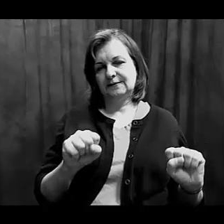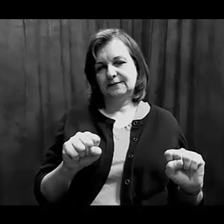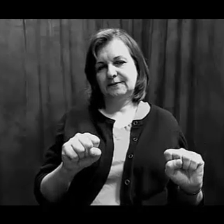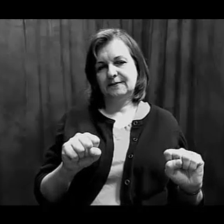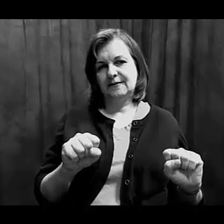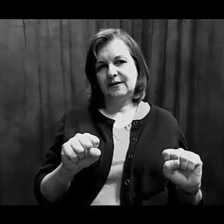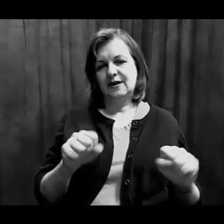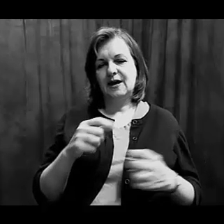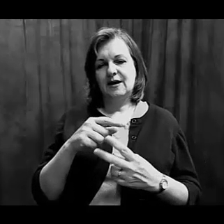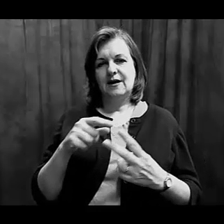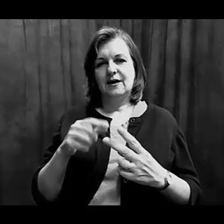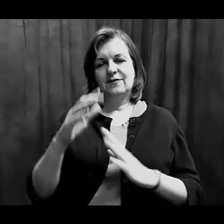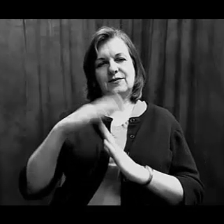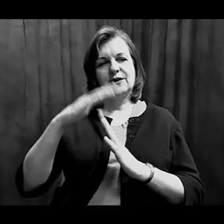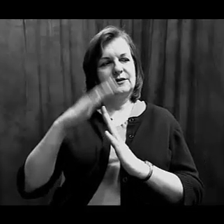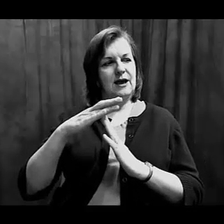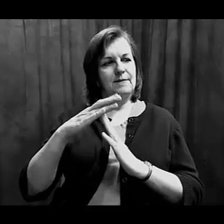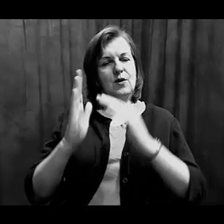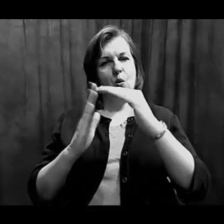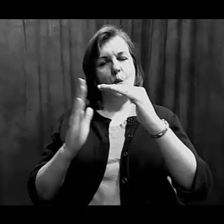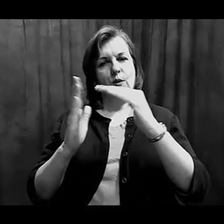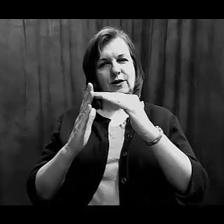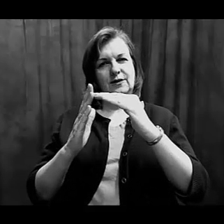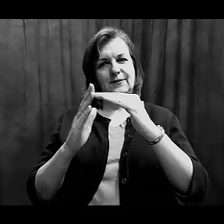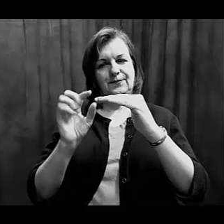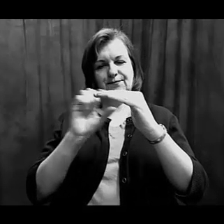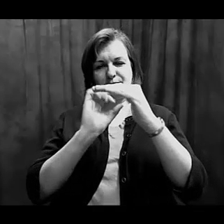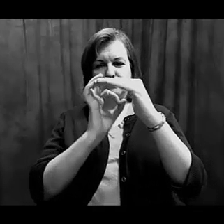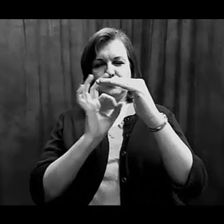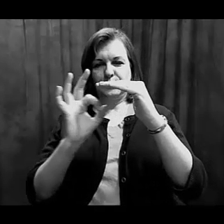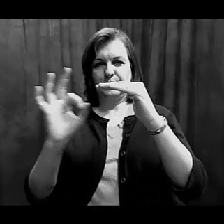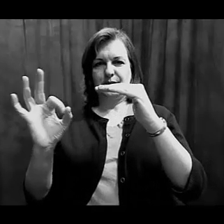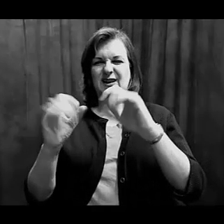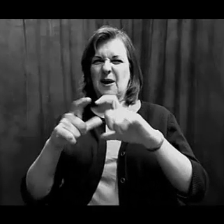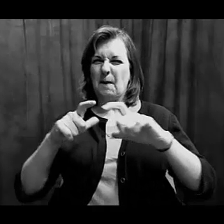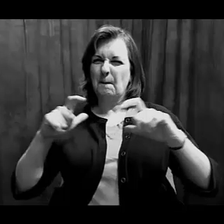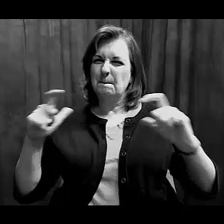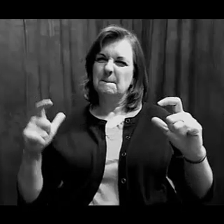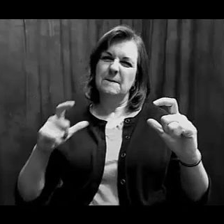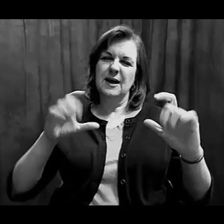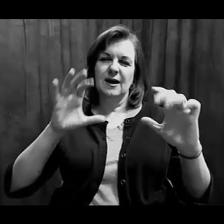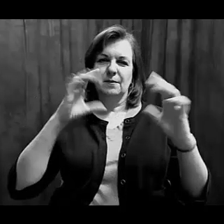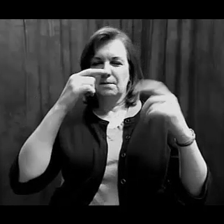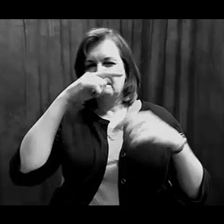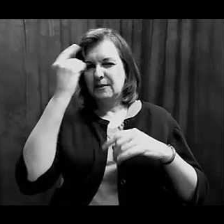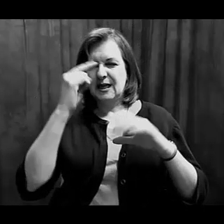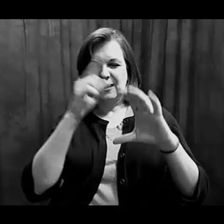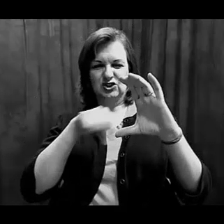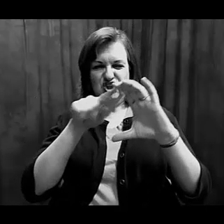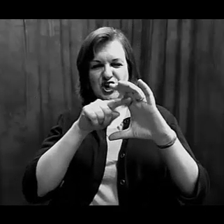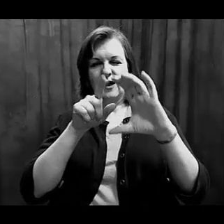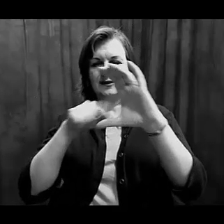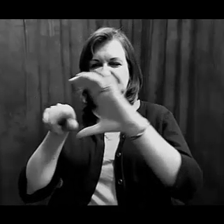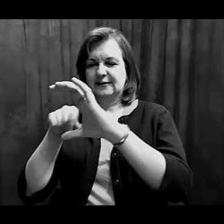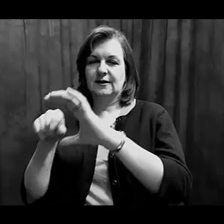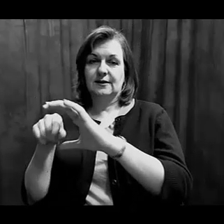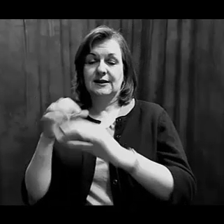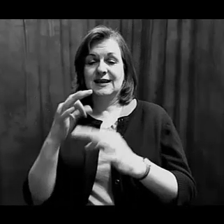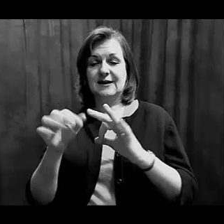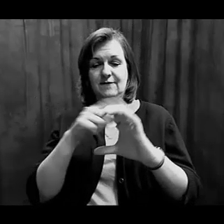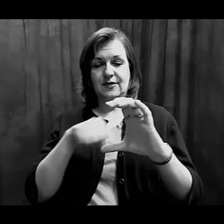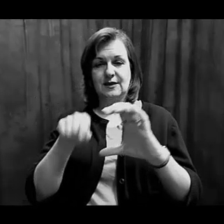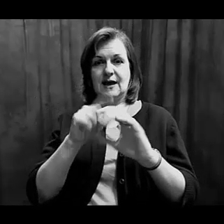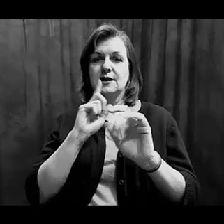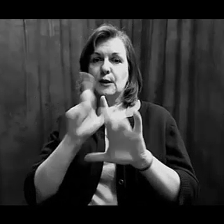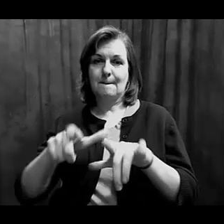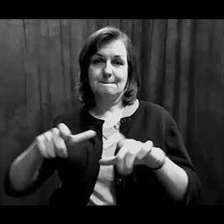and what we look at on our table is that these elements way up here at the top corner have these great big black docs associated with